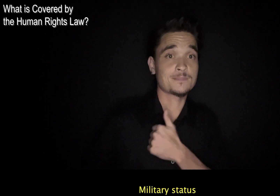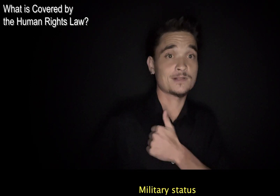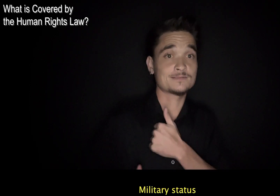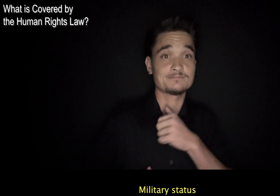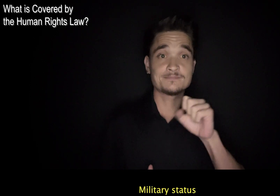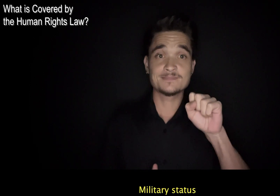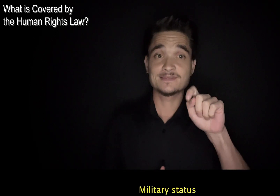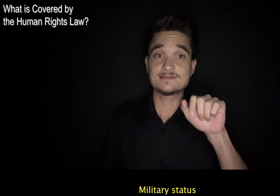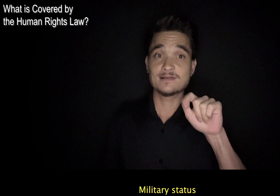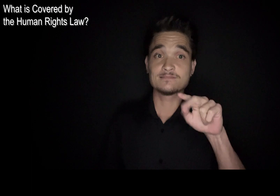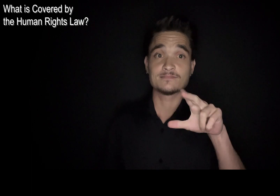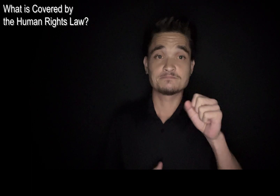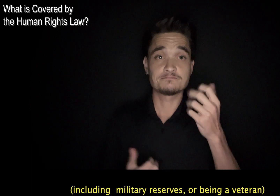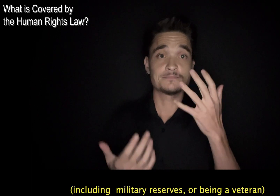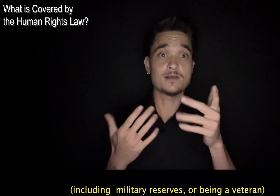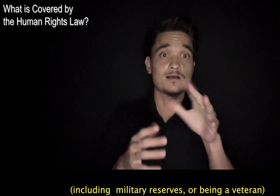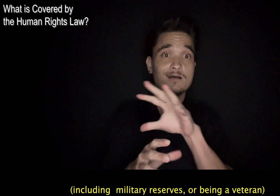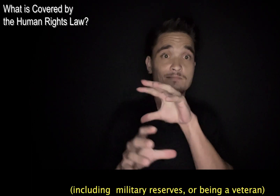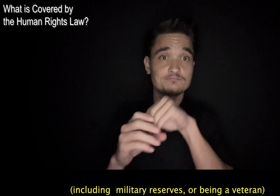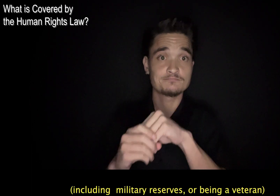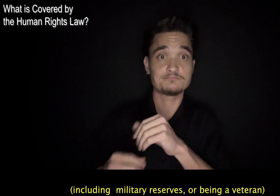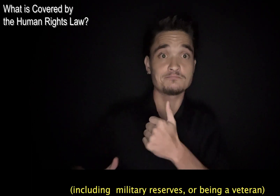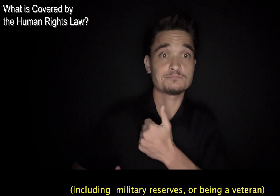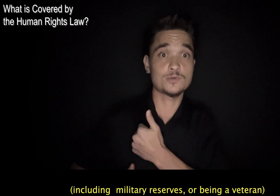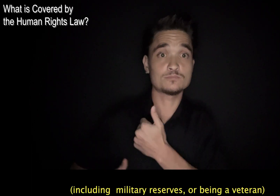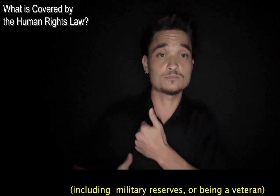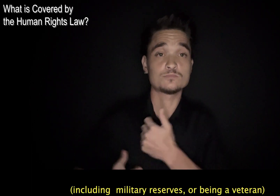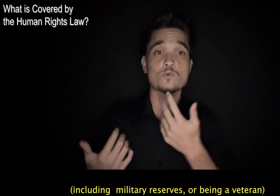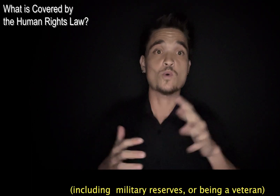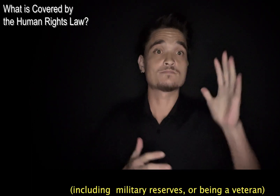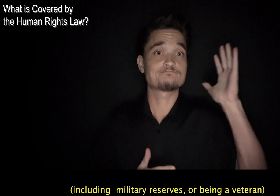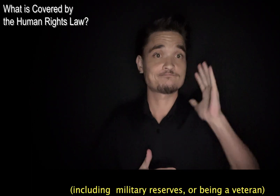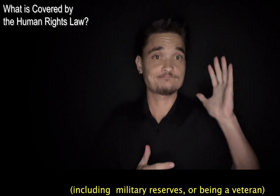Military status (including military reserves, or being a veteran)